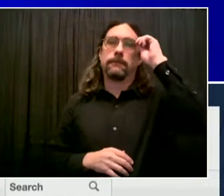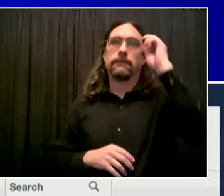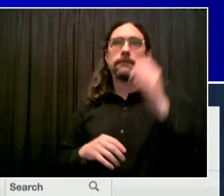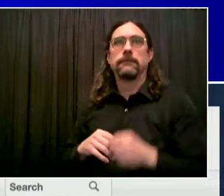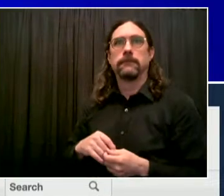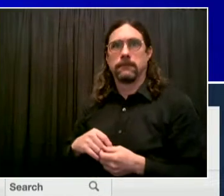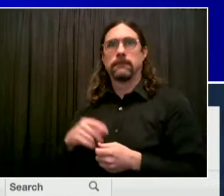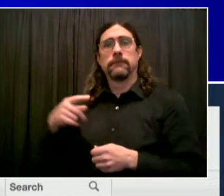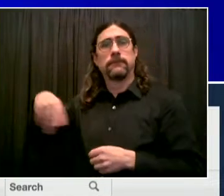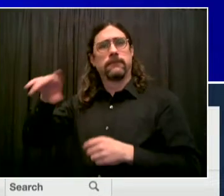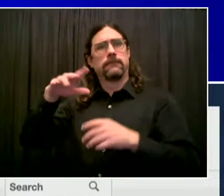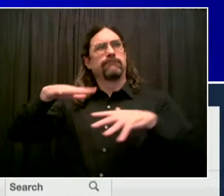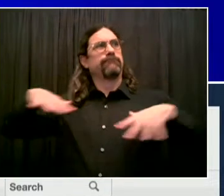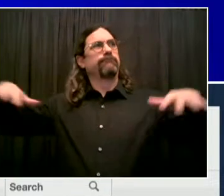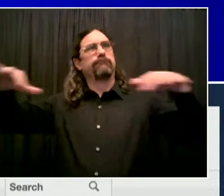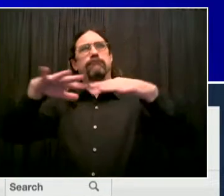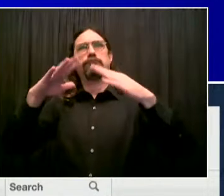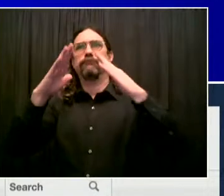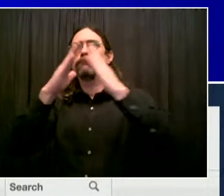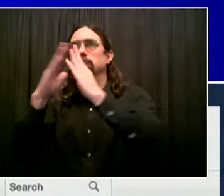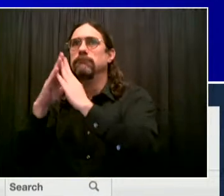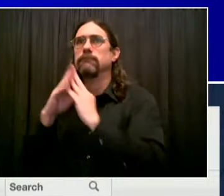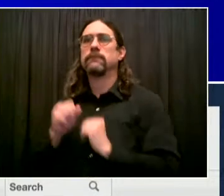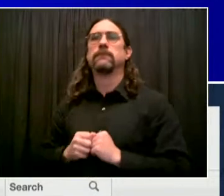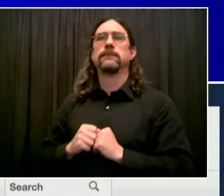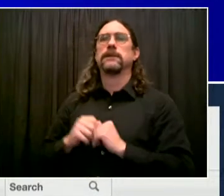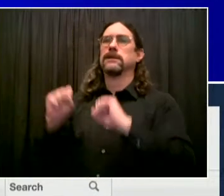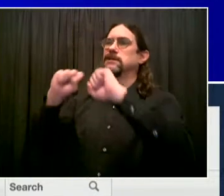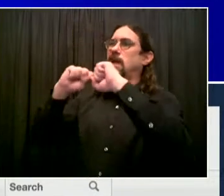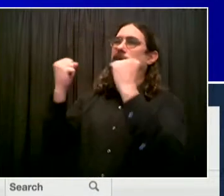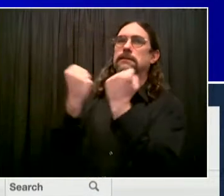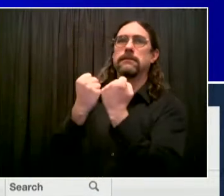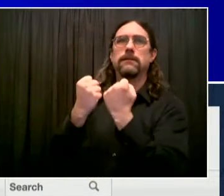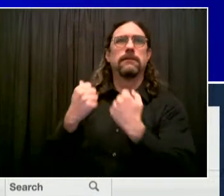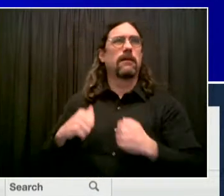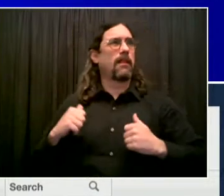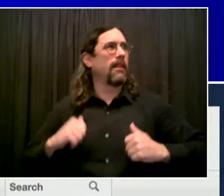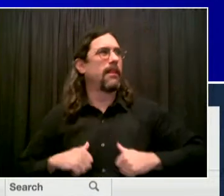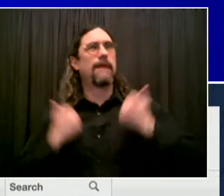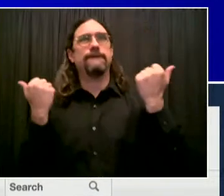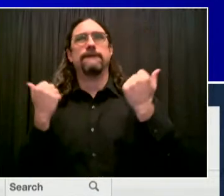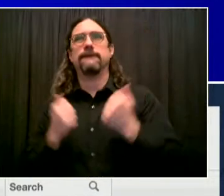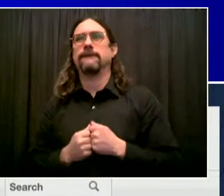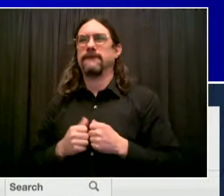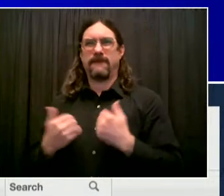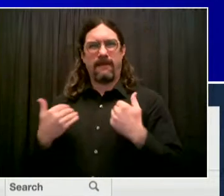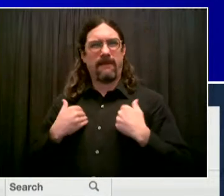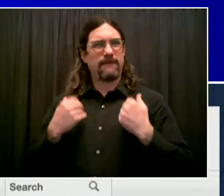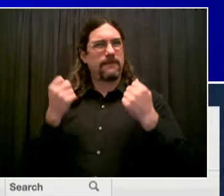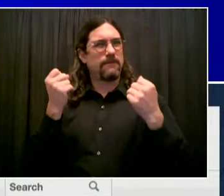ON ONE OF THE MANY AREAS WE THINK ABBT OUIN OUR SOCIETY THAT DON'T GET THE ATTENTION THEY DESERVE, DON'T GET THE KIND OF